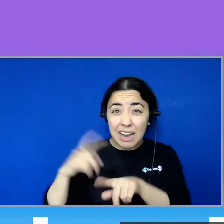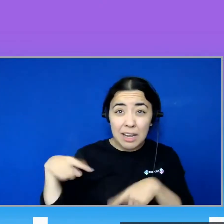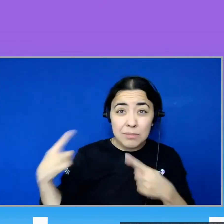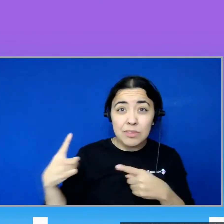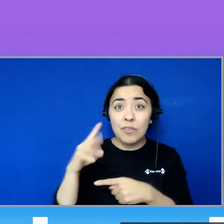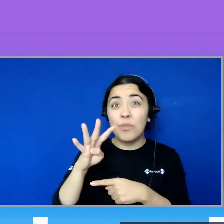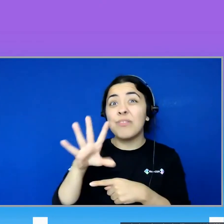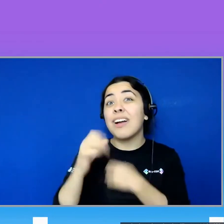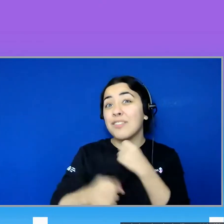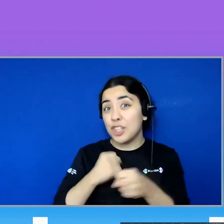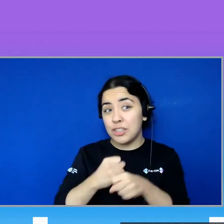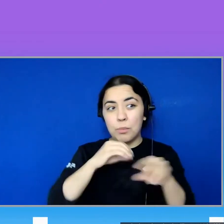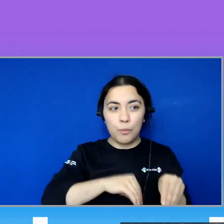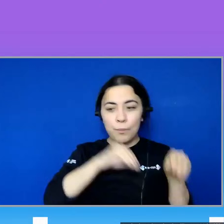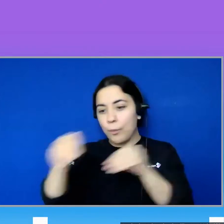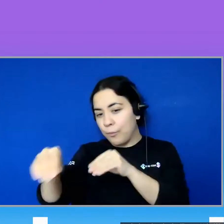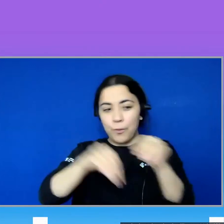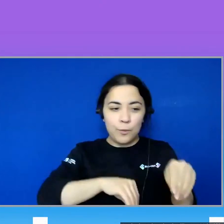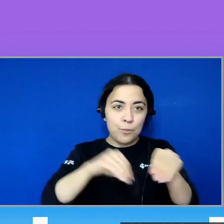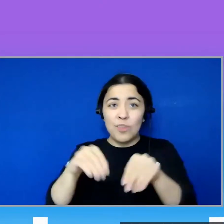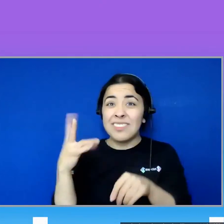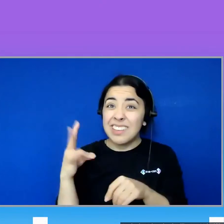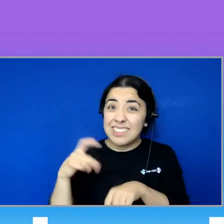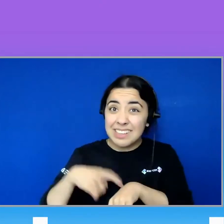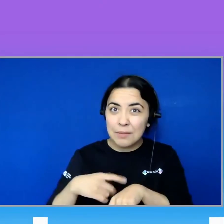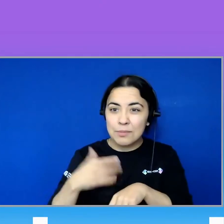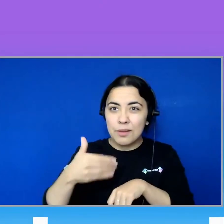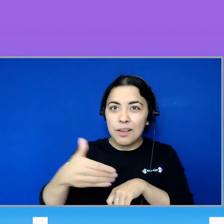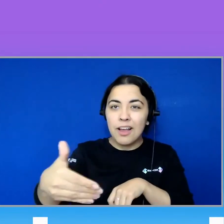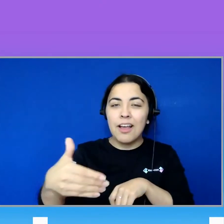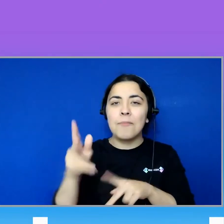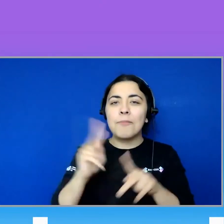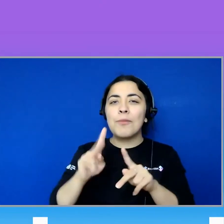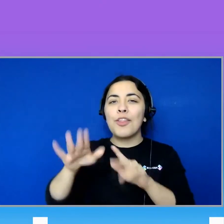over the course of 45 years. All